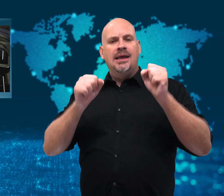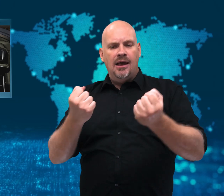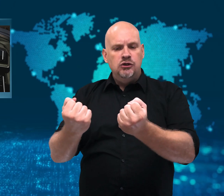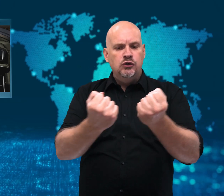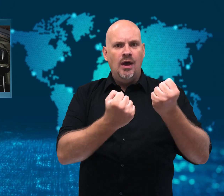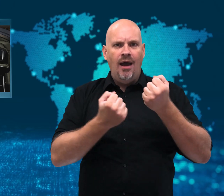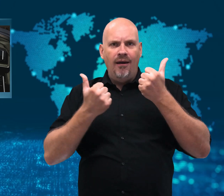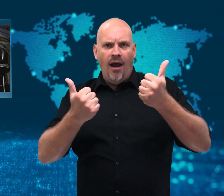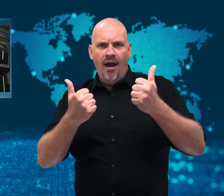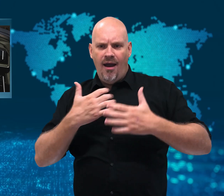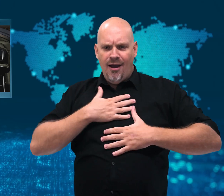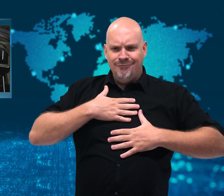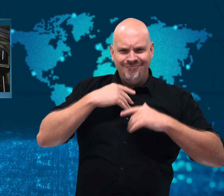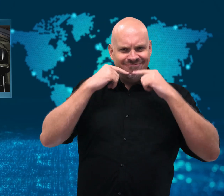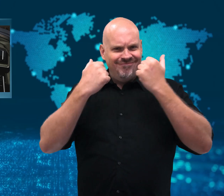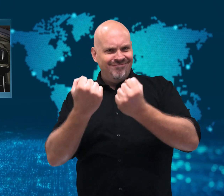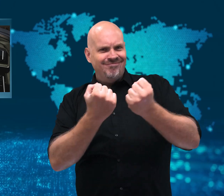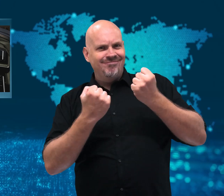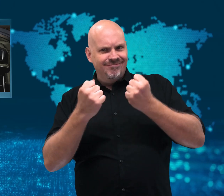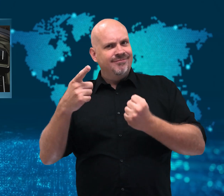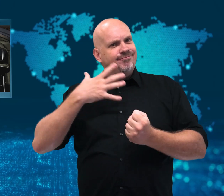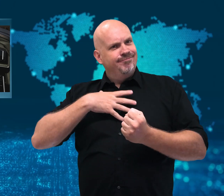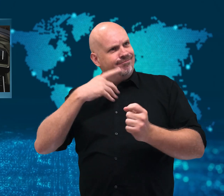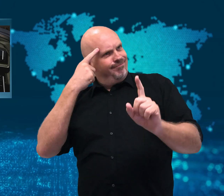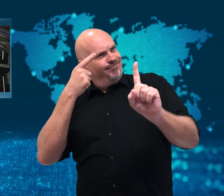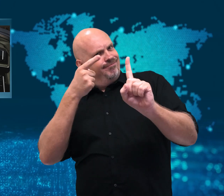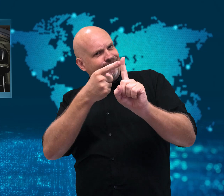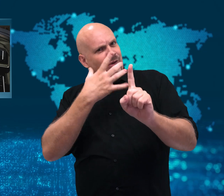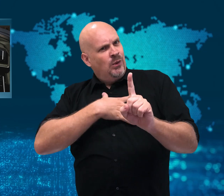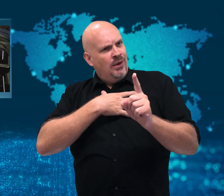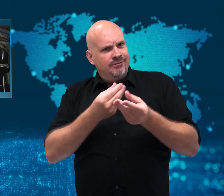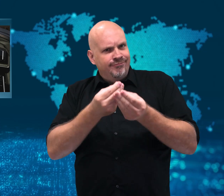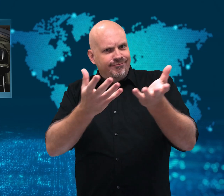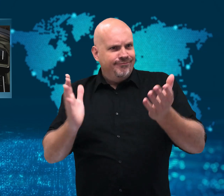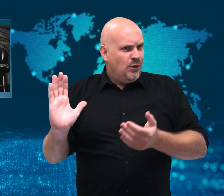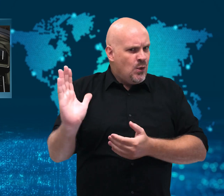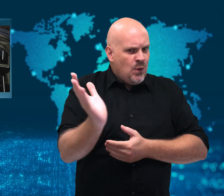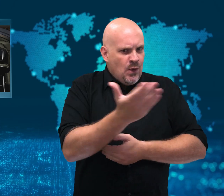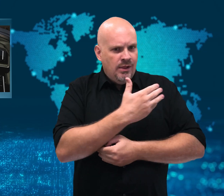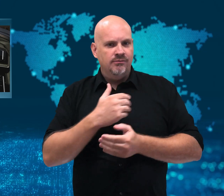Right now, the car is still a concept.